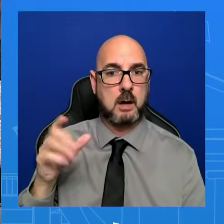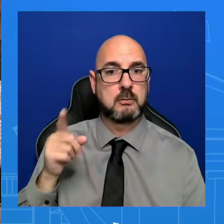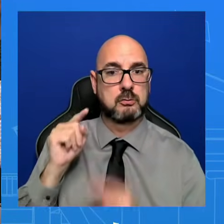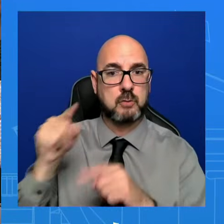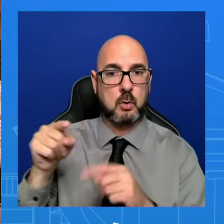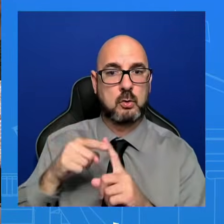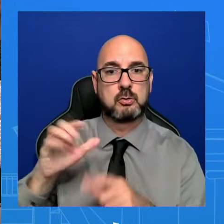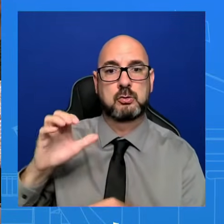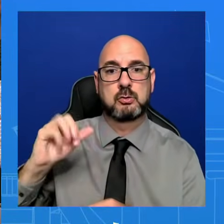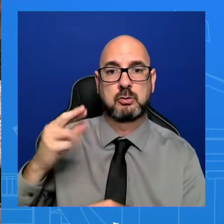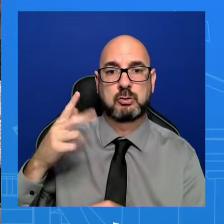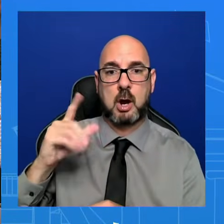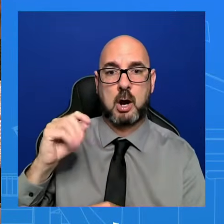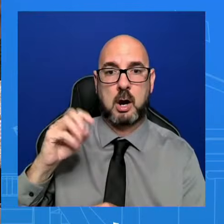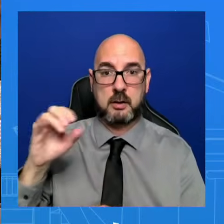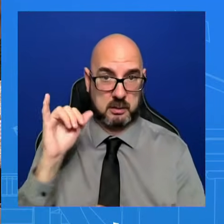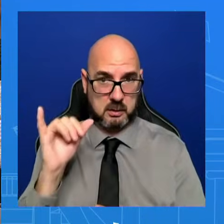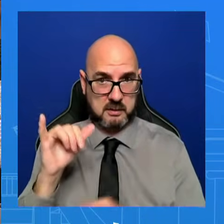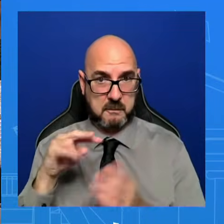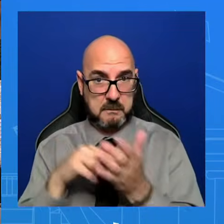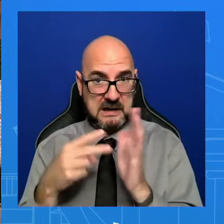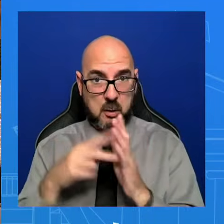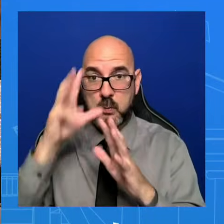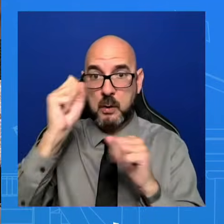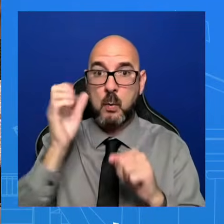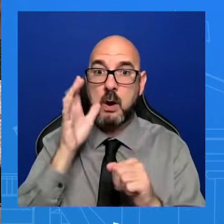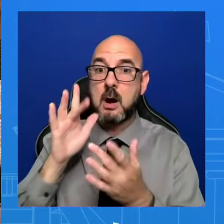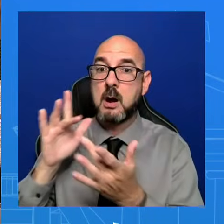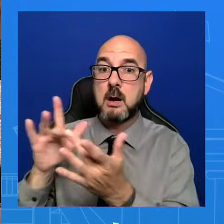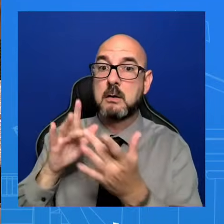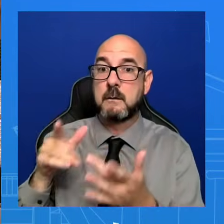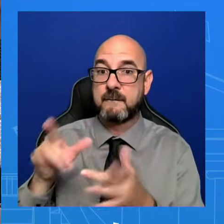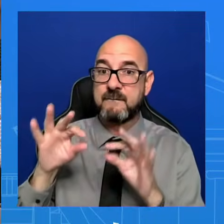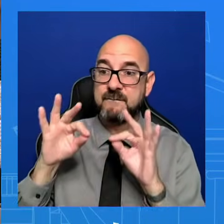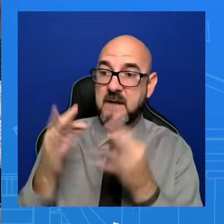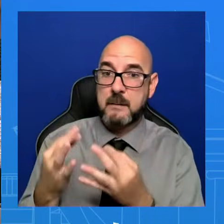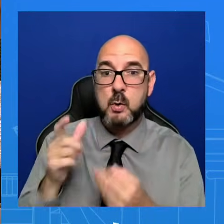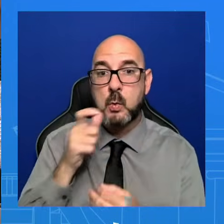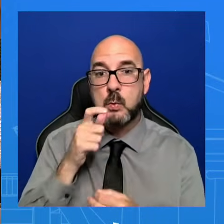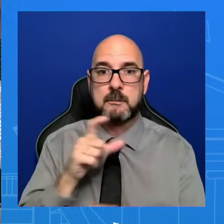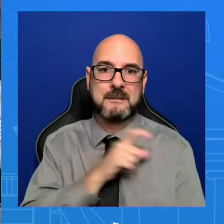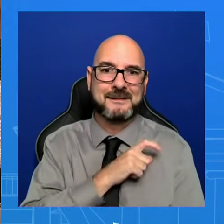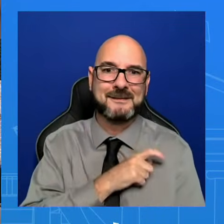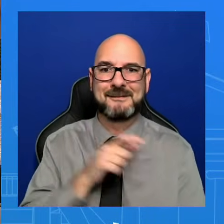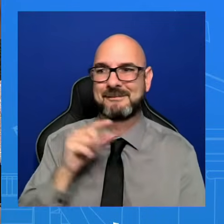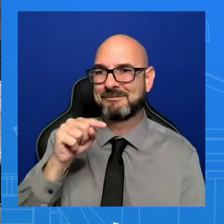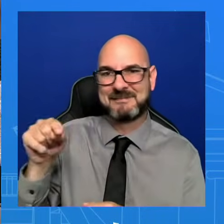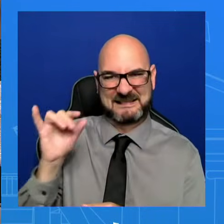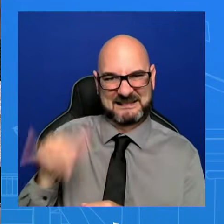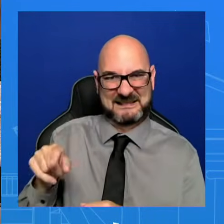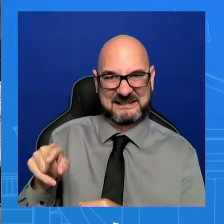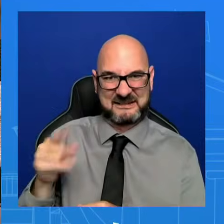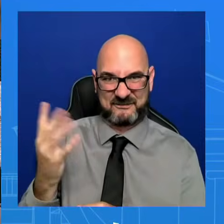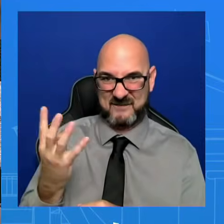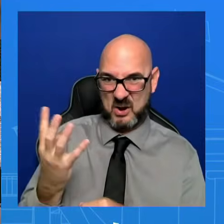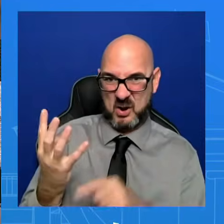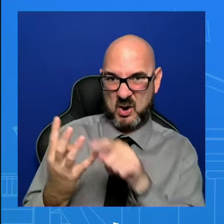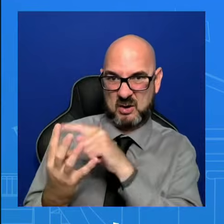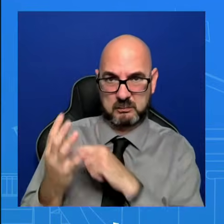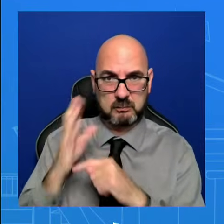to the families of those law enforcement -- Ms. Jean-Pierre: Yeah. The Press: -- individuals who were killed in that tragic incident the -- Ms. Jean-Pierre: So, here -- The Press: -- other day? Ms. Jean-Pierre: Here is what I will say: